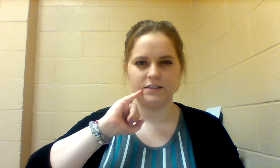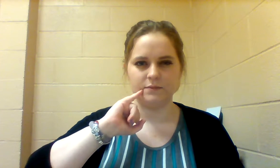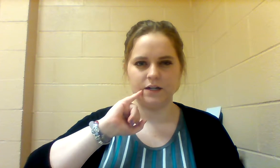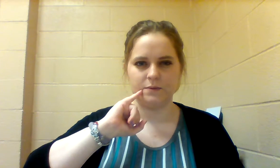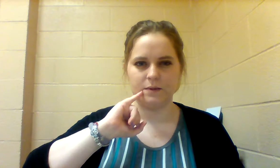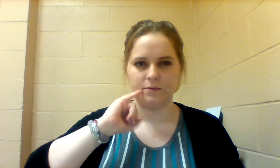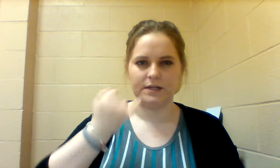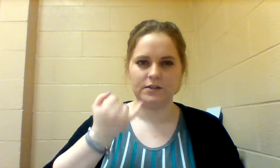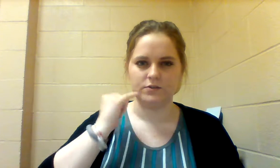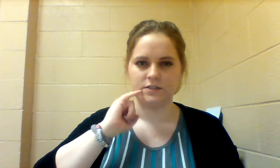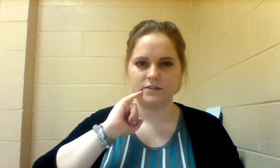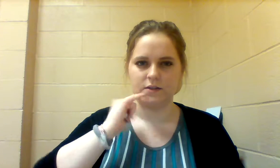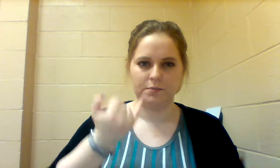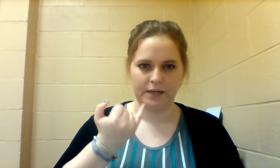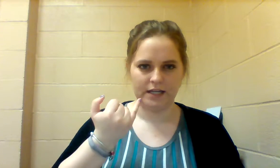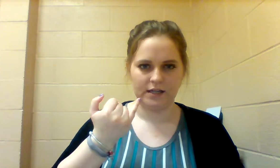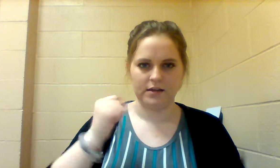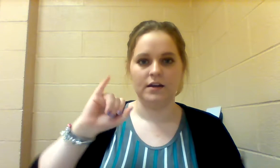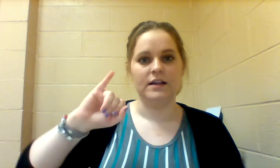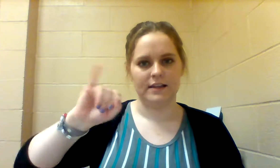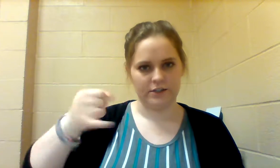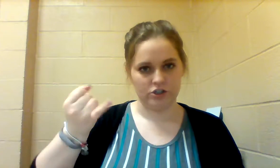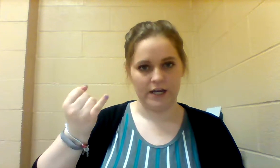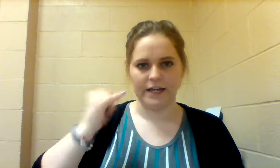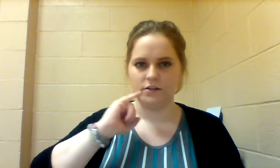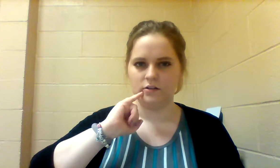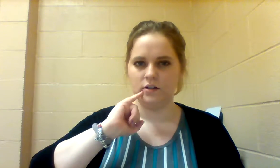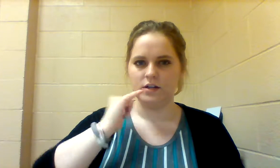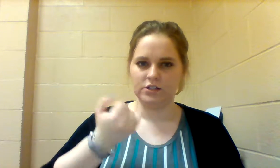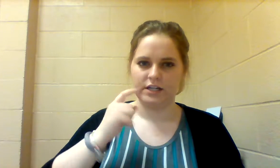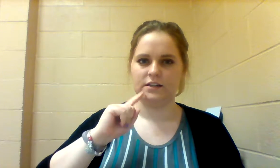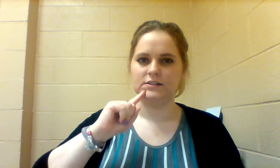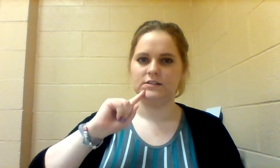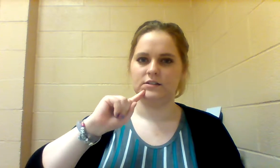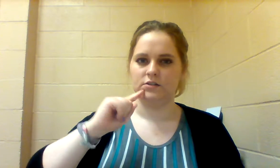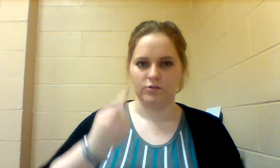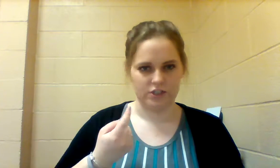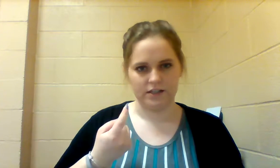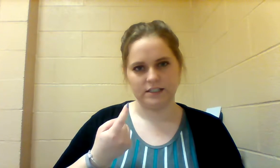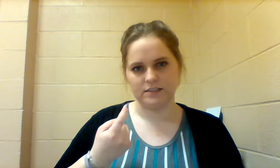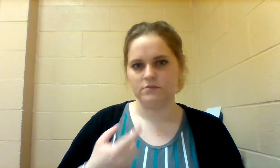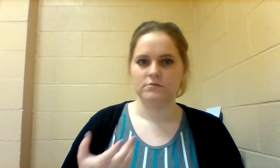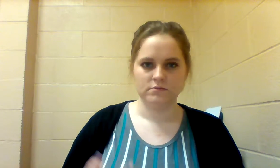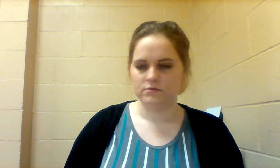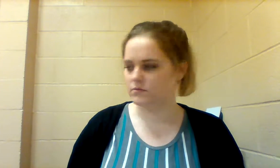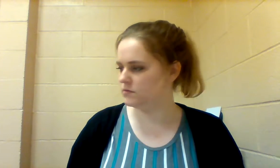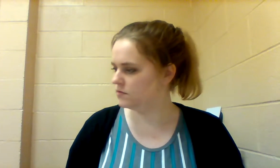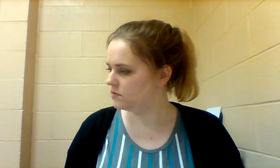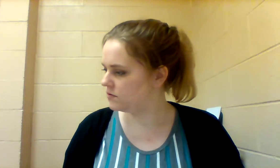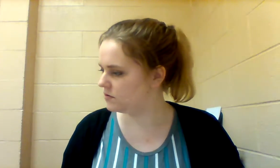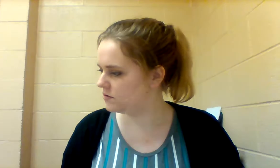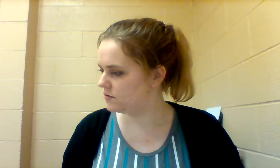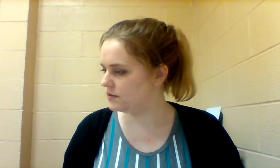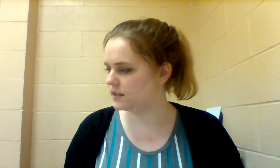sometimes people might use their pinky like a J JEALOUS or JEALOUS